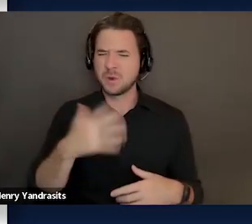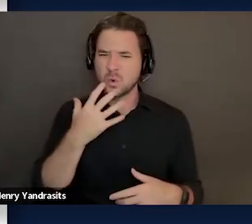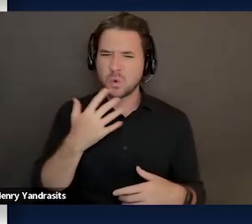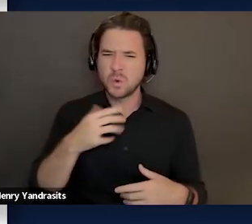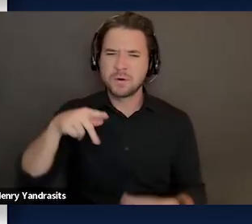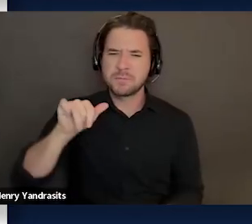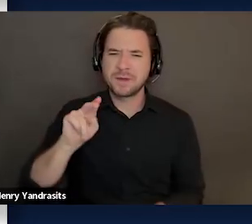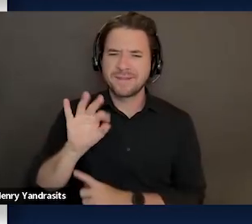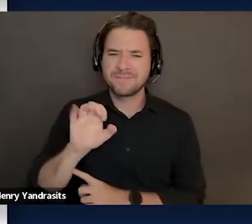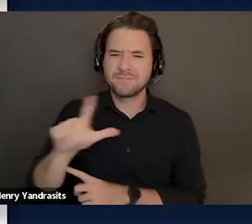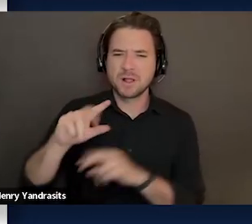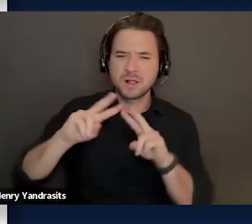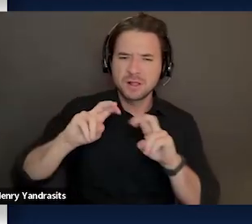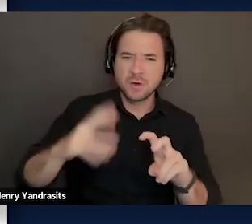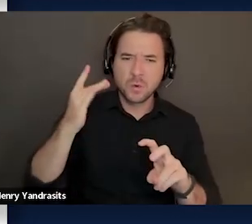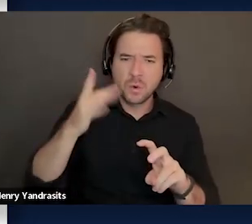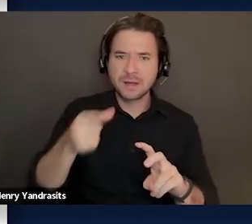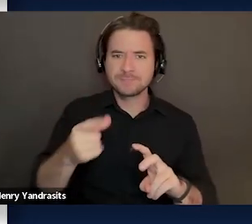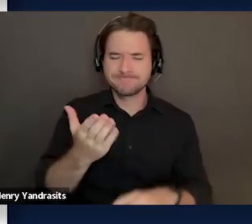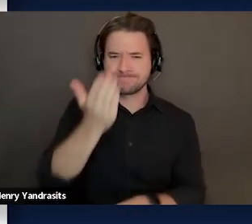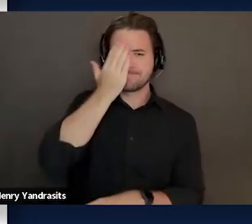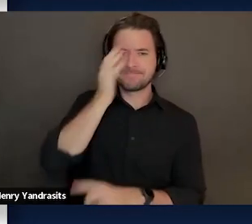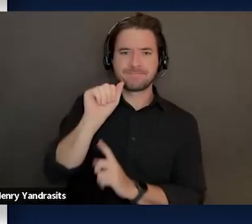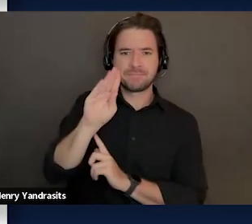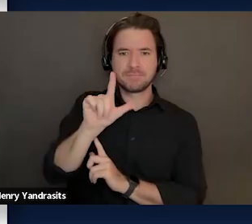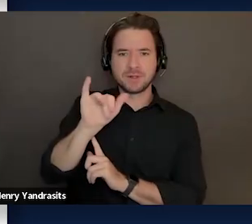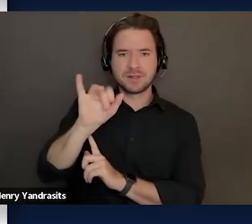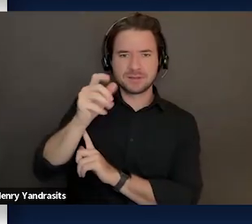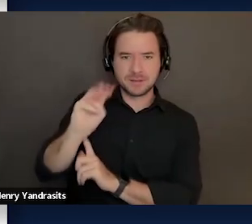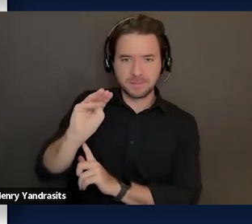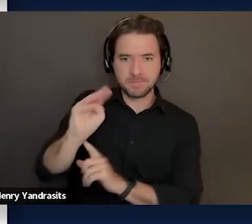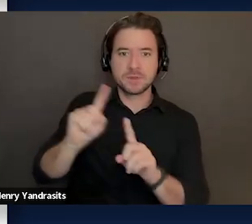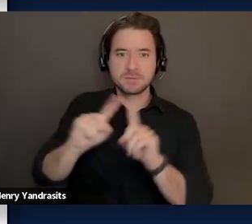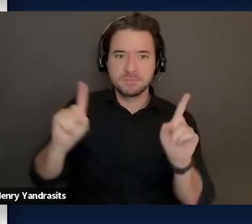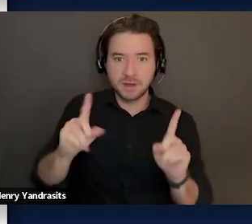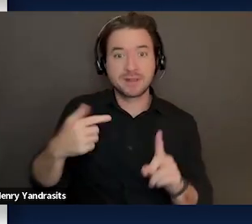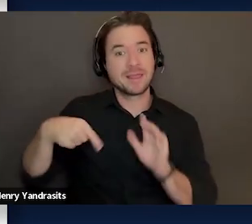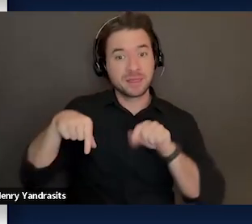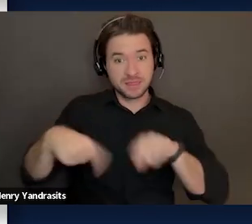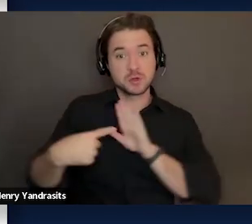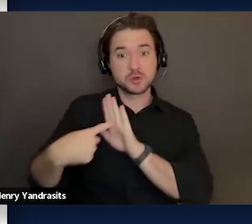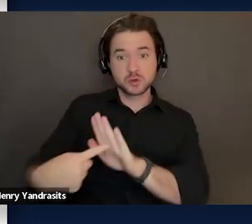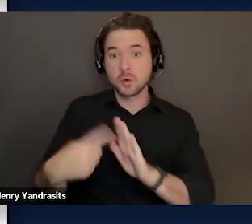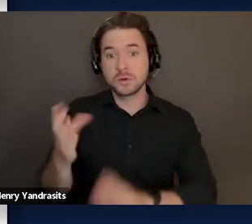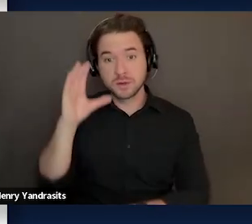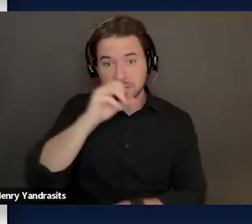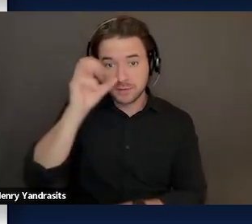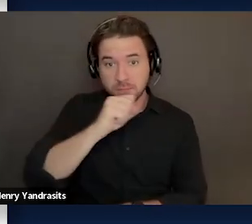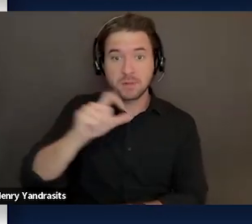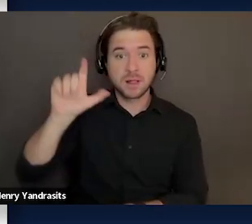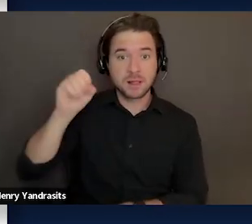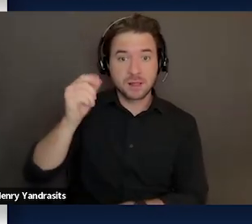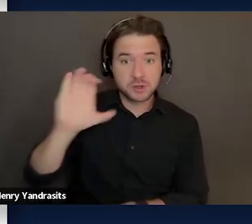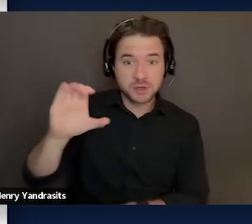But these encounters can also be incredibly revealing, insofar as they disclose the assumptions, logics, values, and politics of a space.